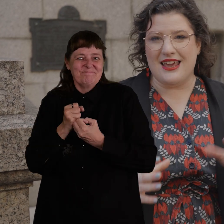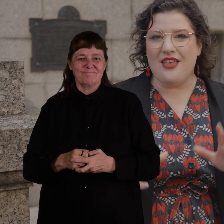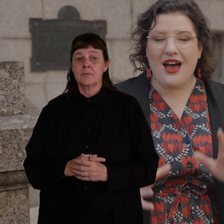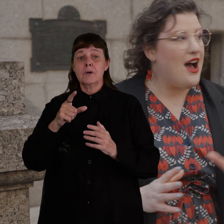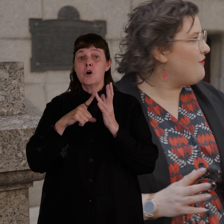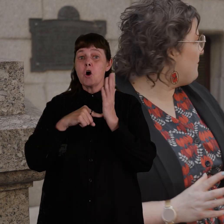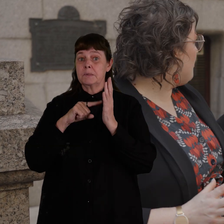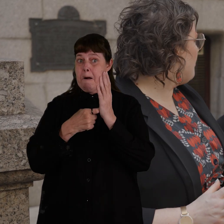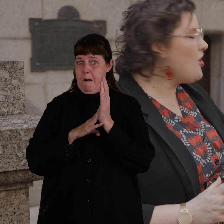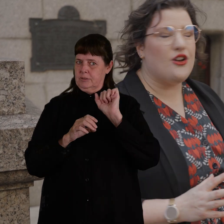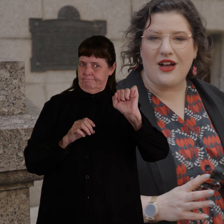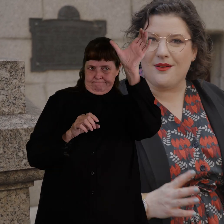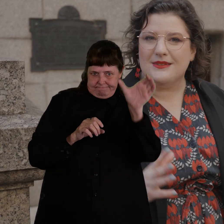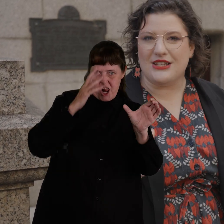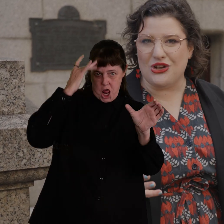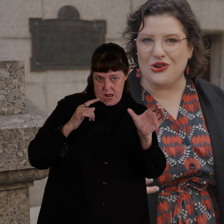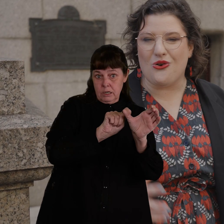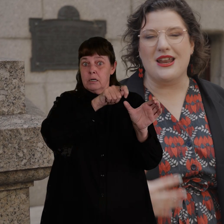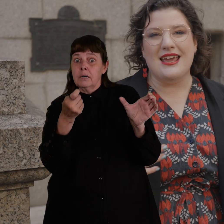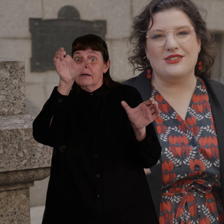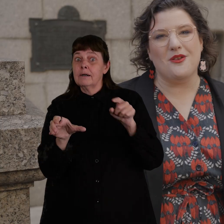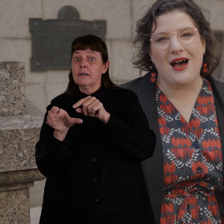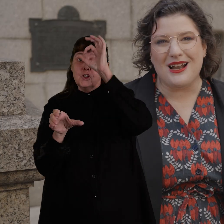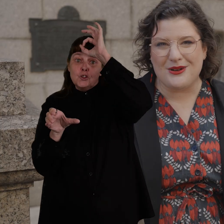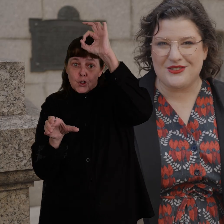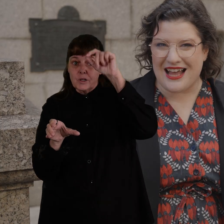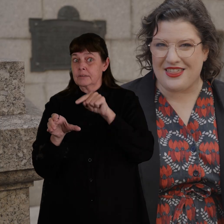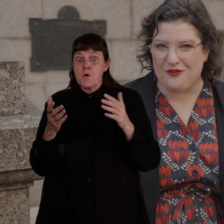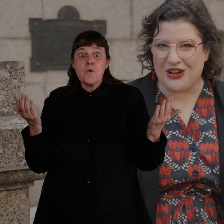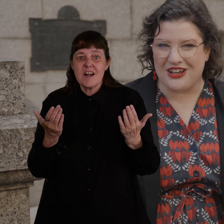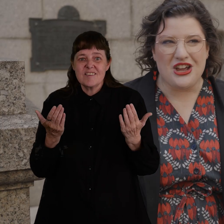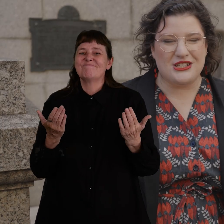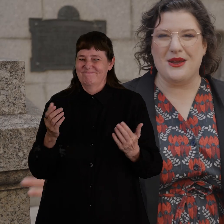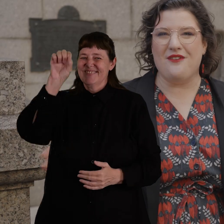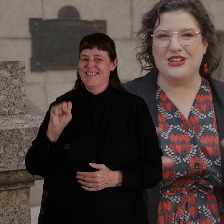The other half of the coat of arms, the unicorn, is on the Parliament of South Africa. We have